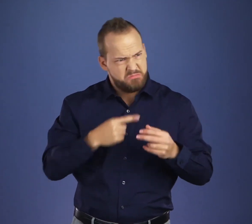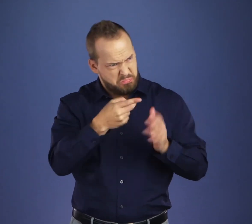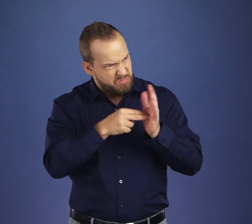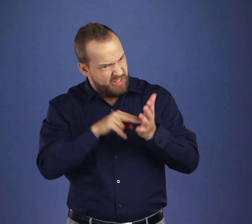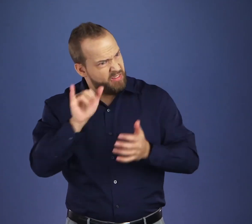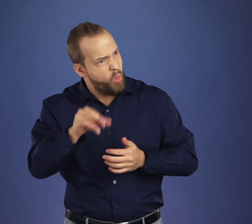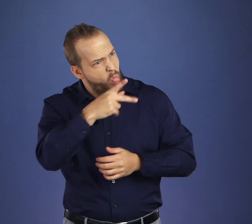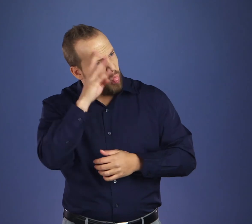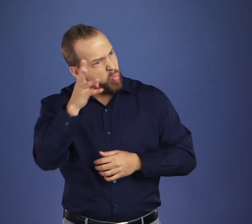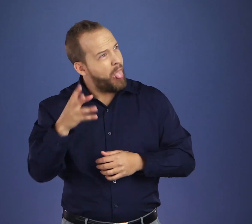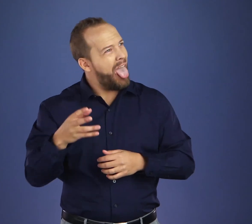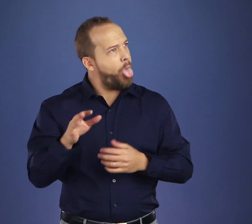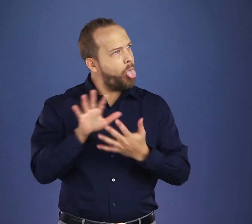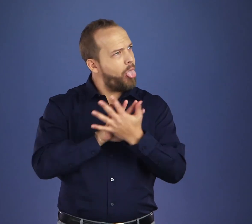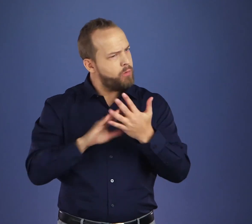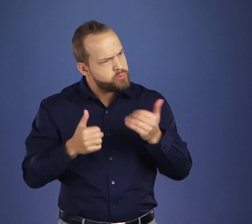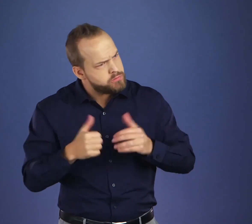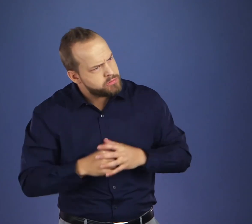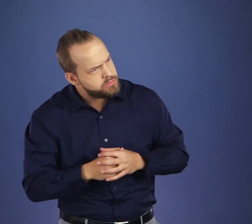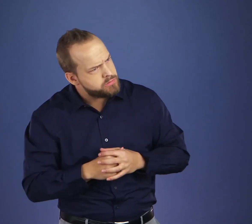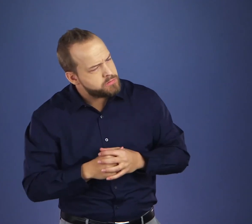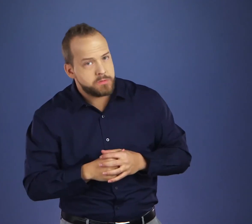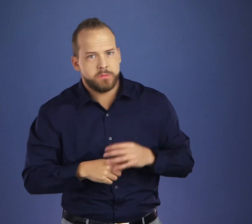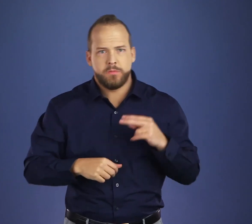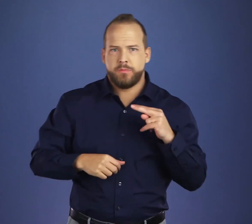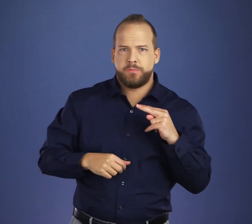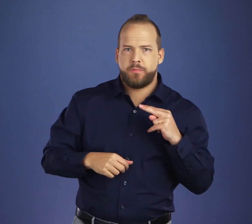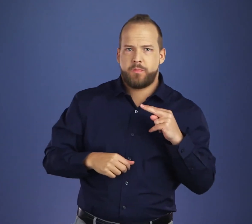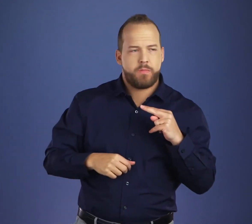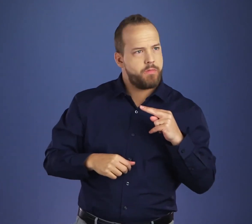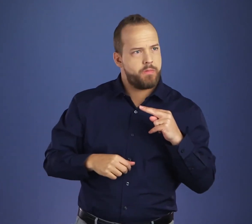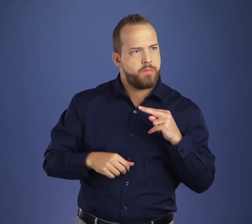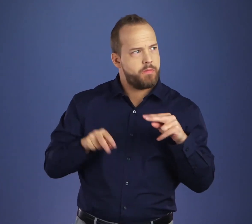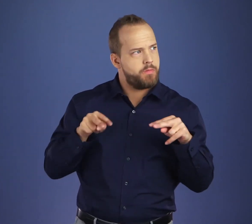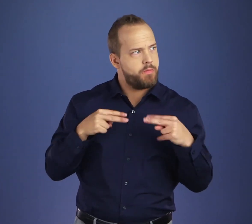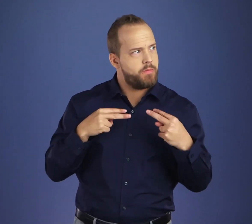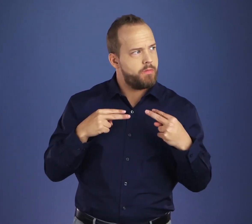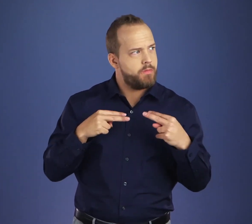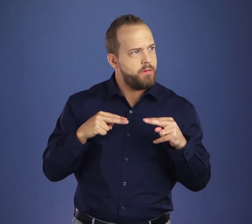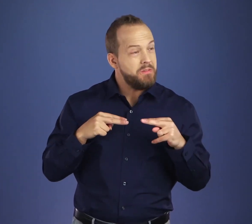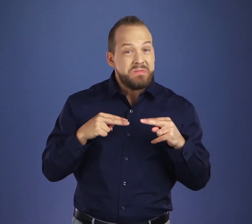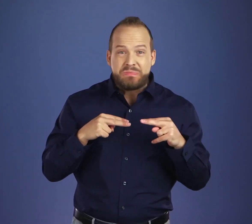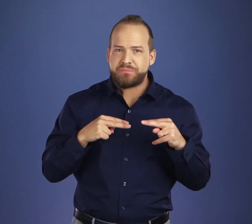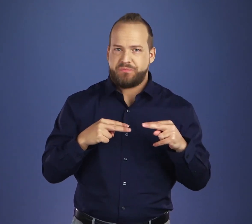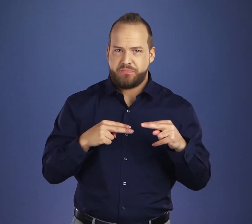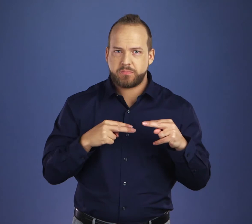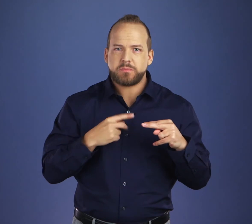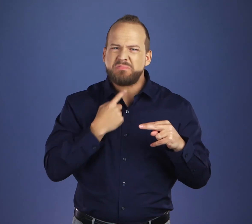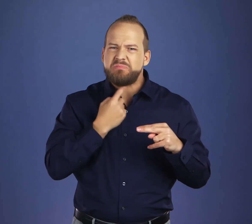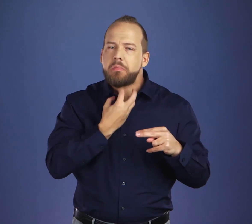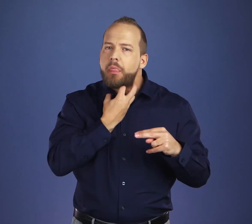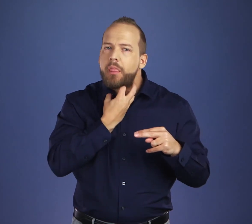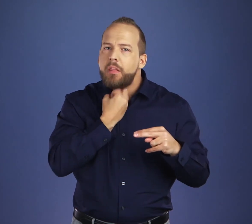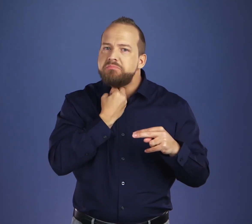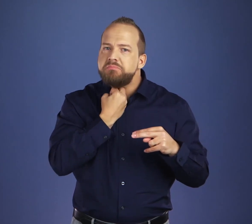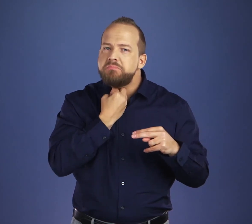Relentlessly, Ed went on, “When you guys wrote that sentence, did you mean it, or didn’t you?”